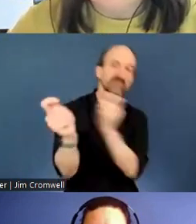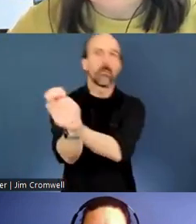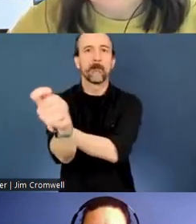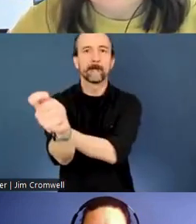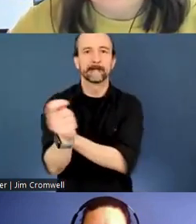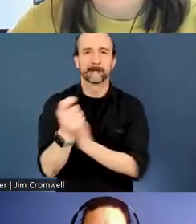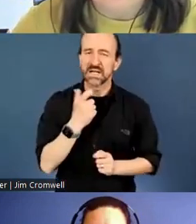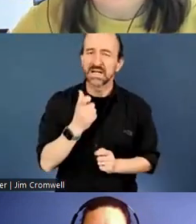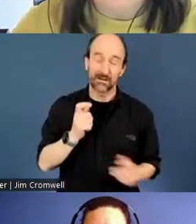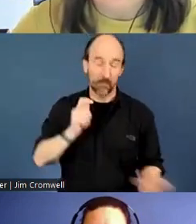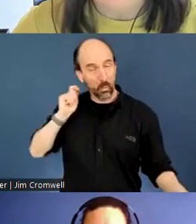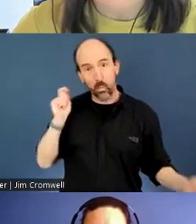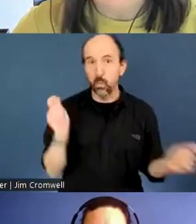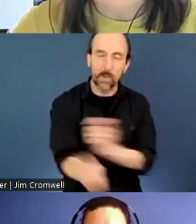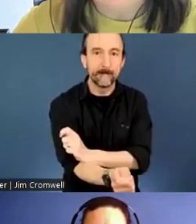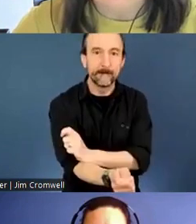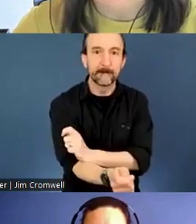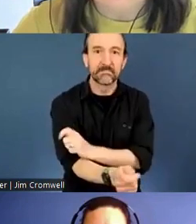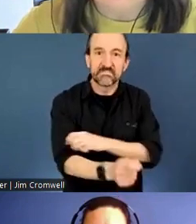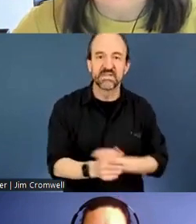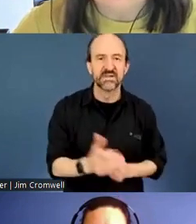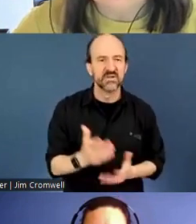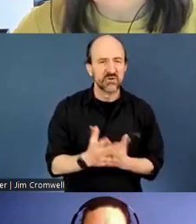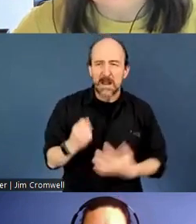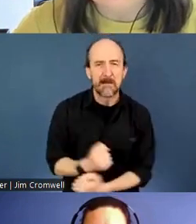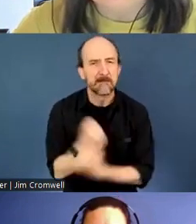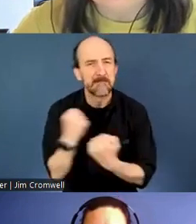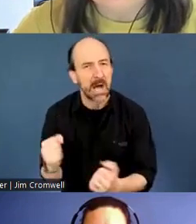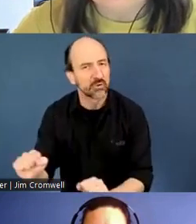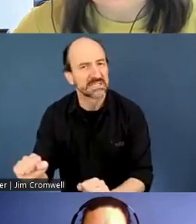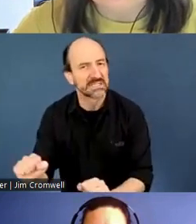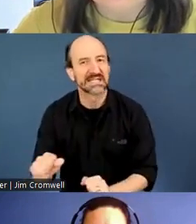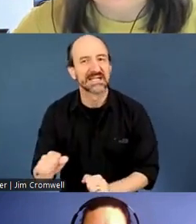It is empowering. Strengthens agency and it most